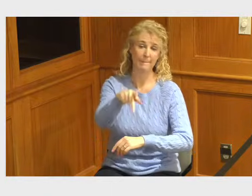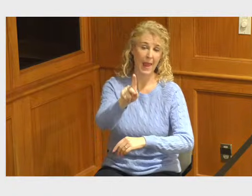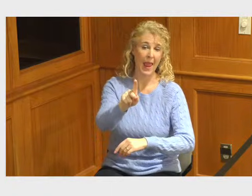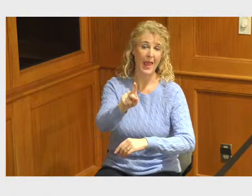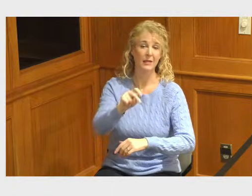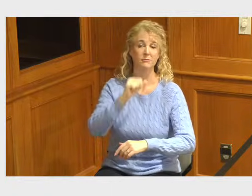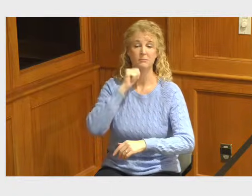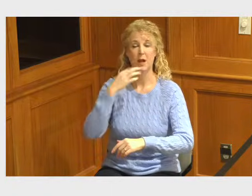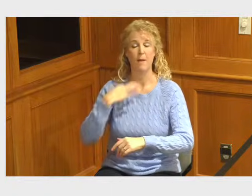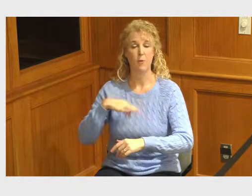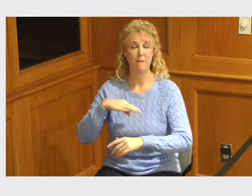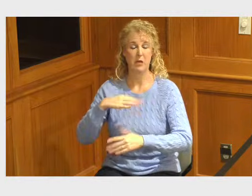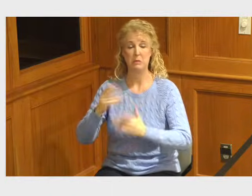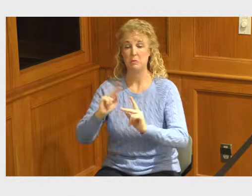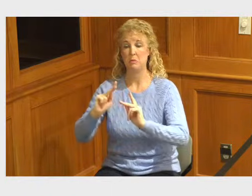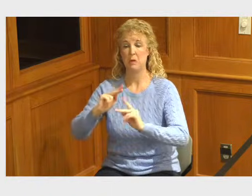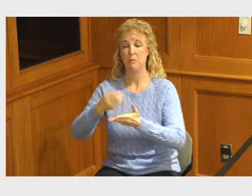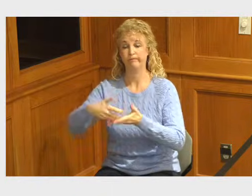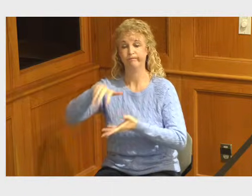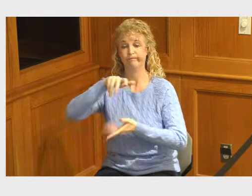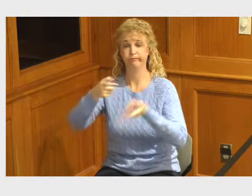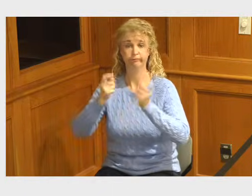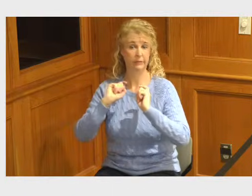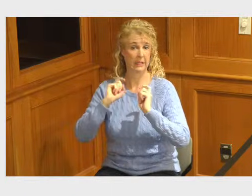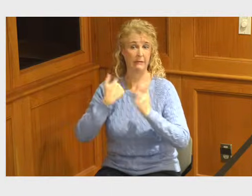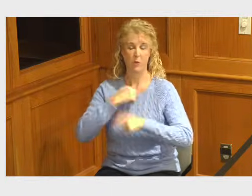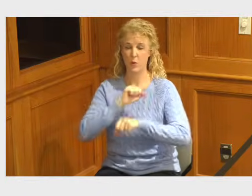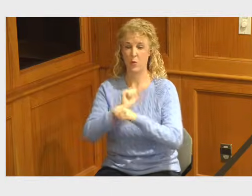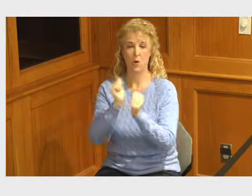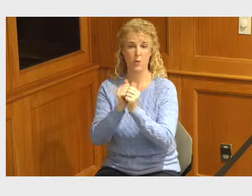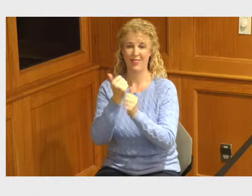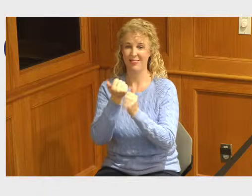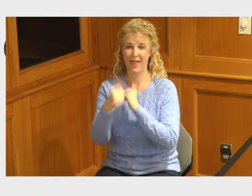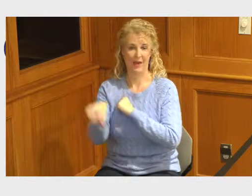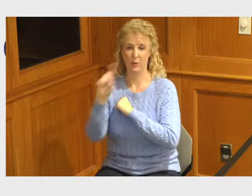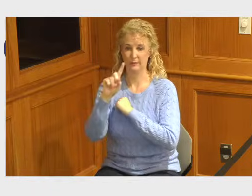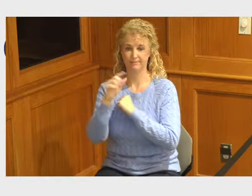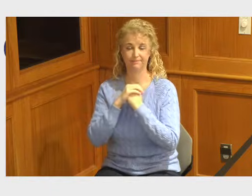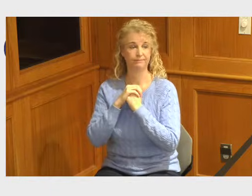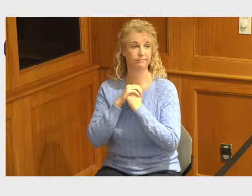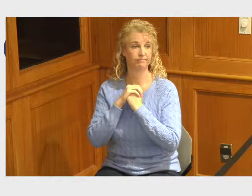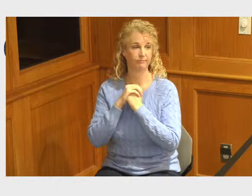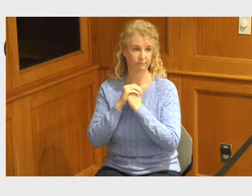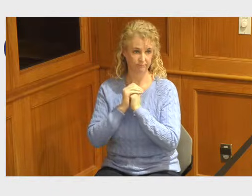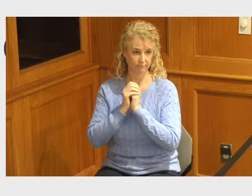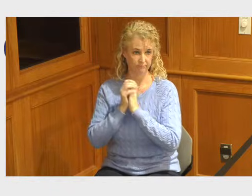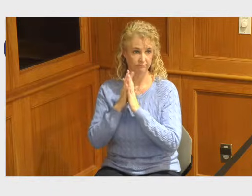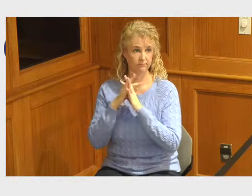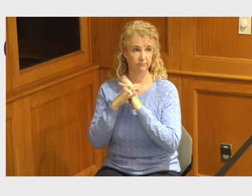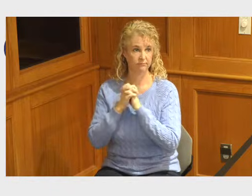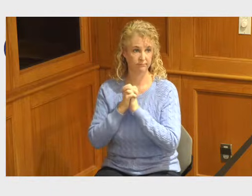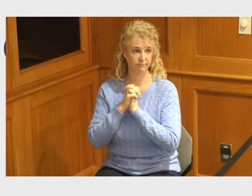We're really trying to be that connector in the middle to help achieve goals. this is something